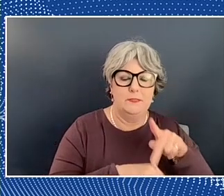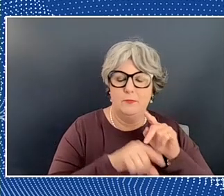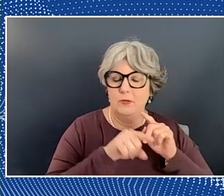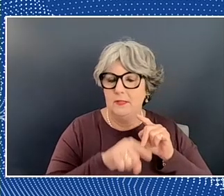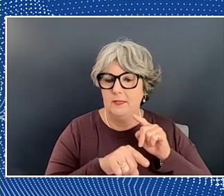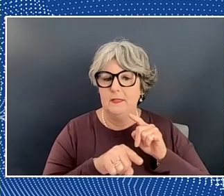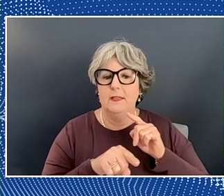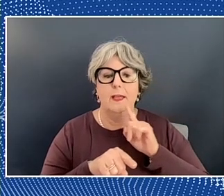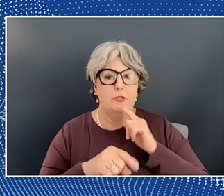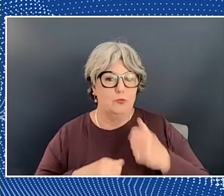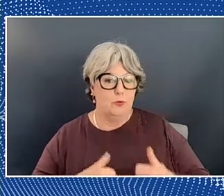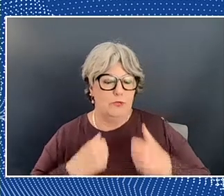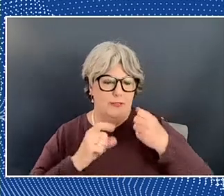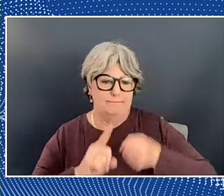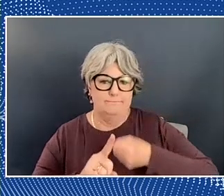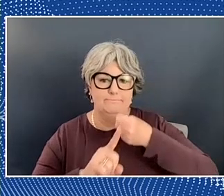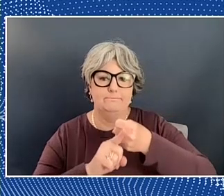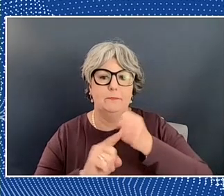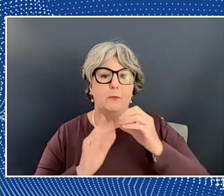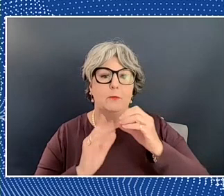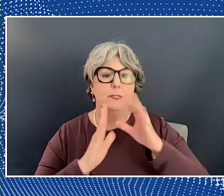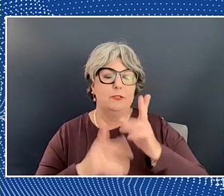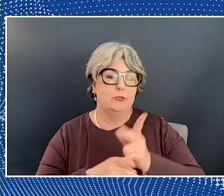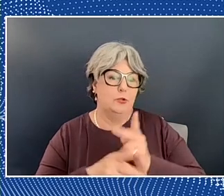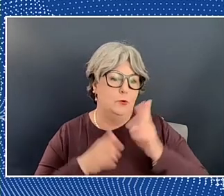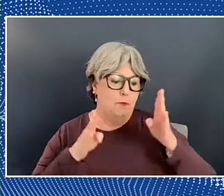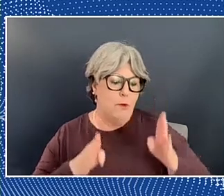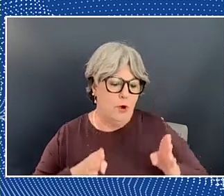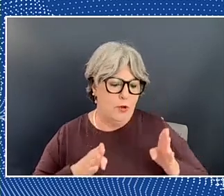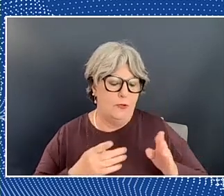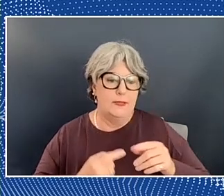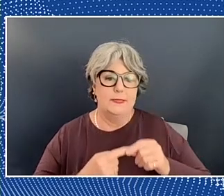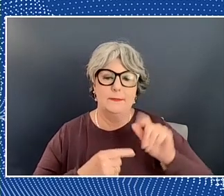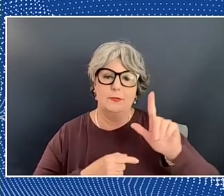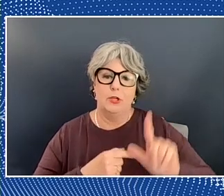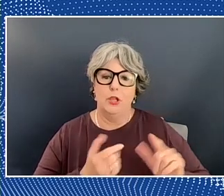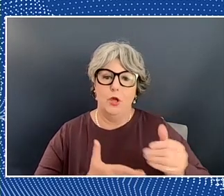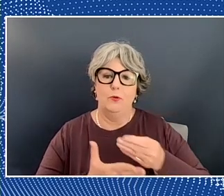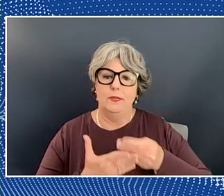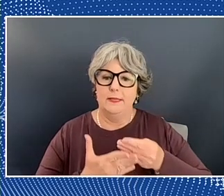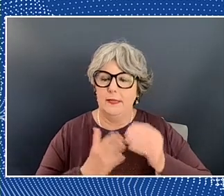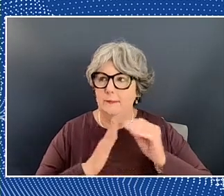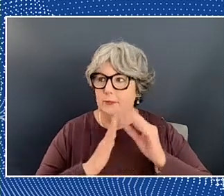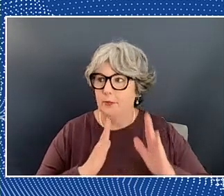implications on many student loan borrowers, especially low income students. I also ask the committee to